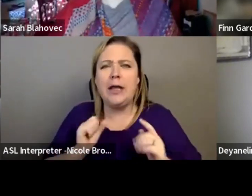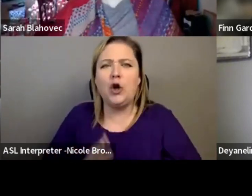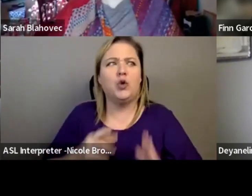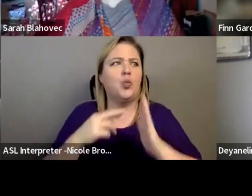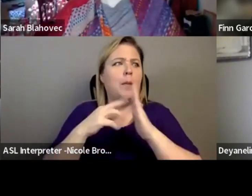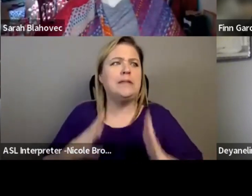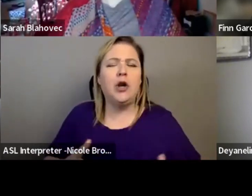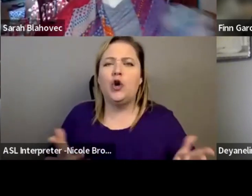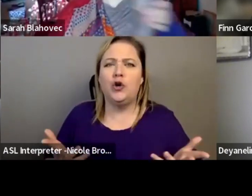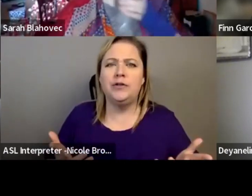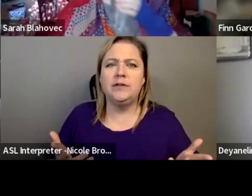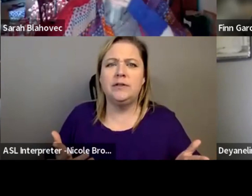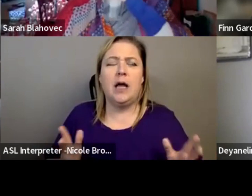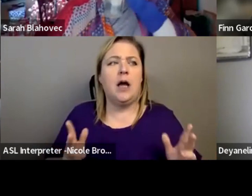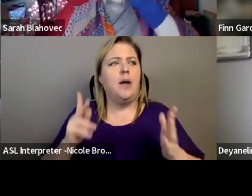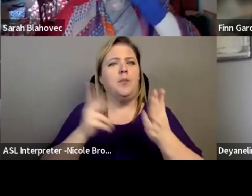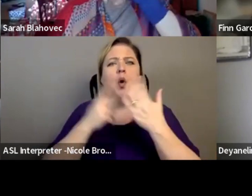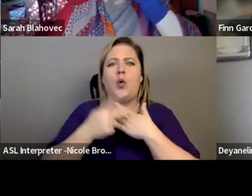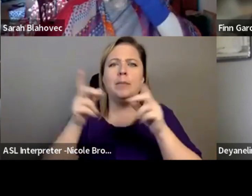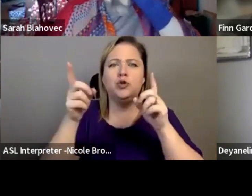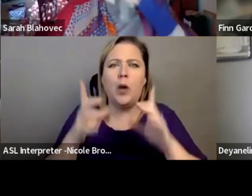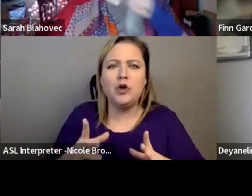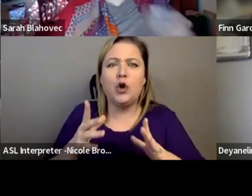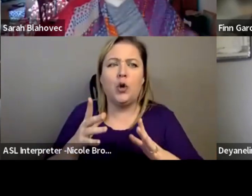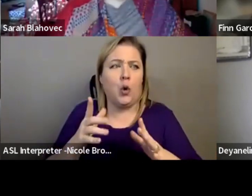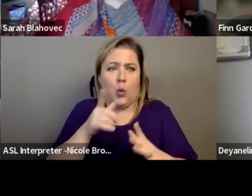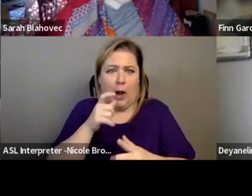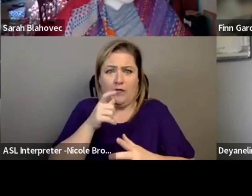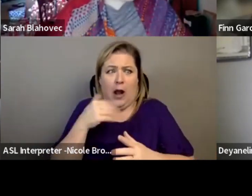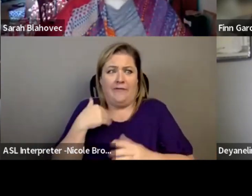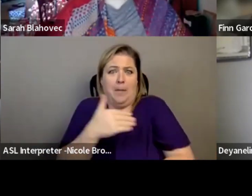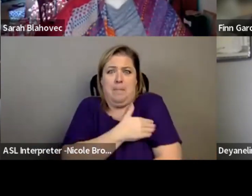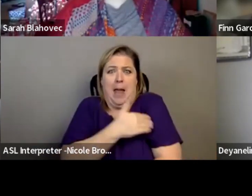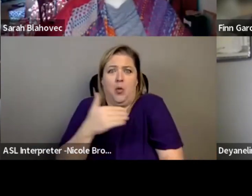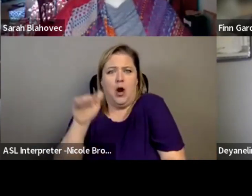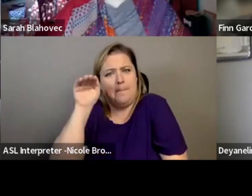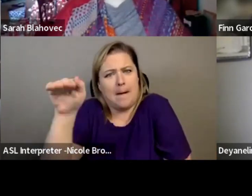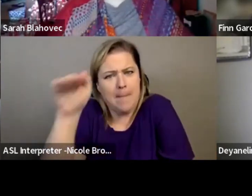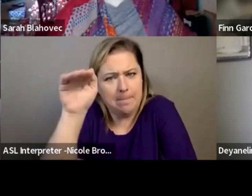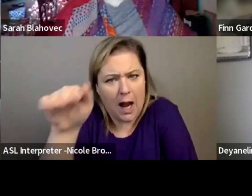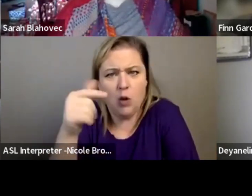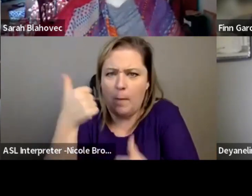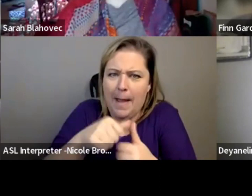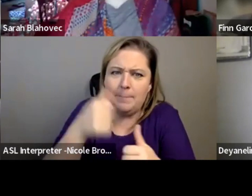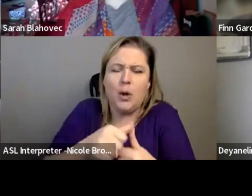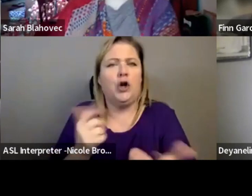and program directors and anyone else in our life who has the power, or to make changes, that